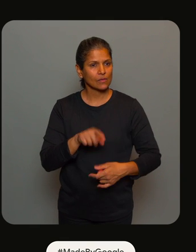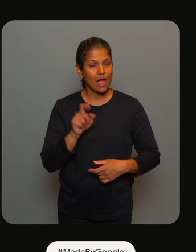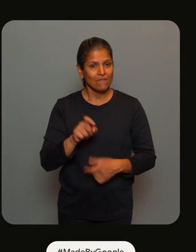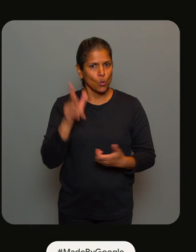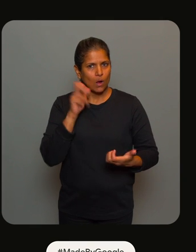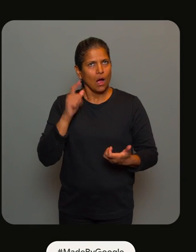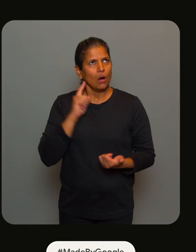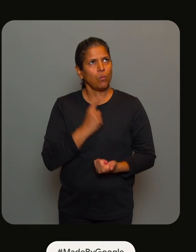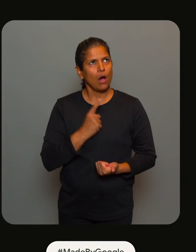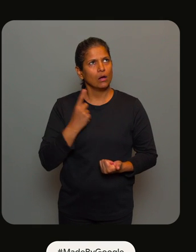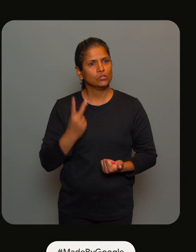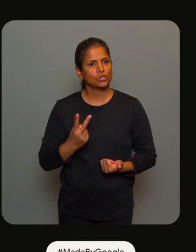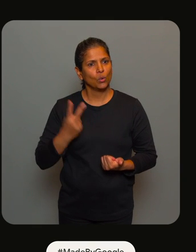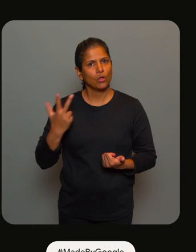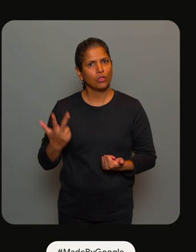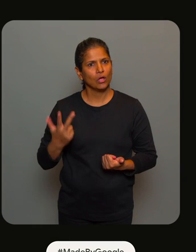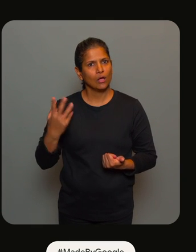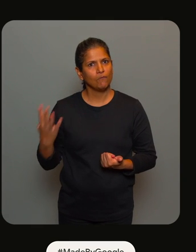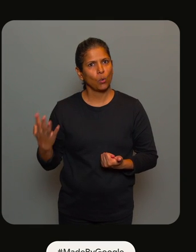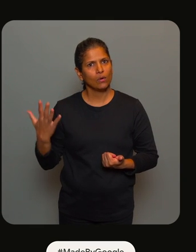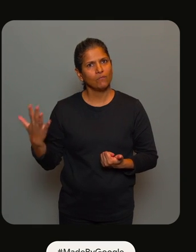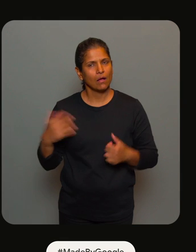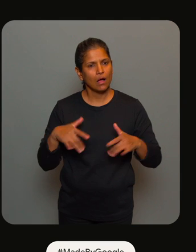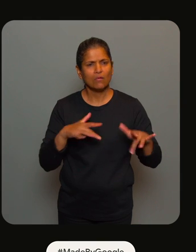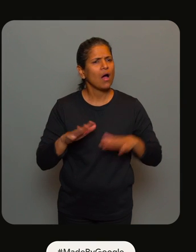option, you'll see a list of menu options right away.